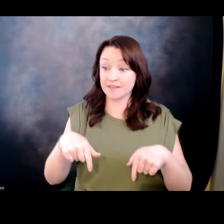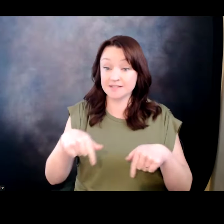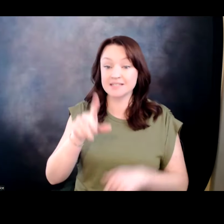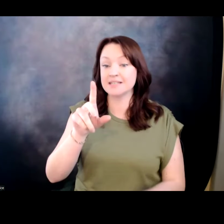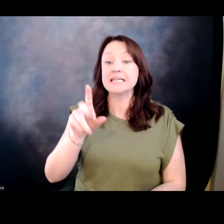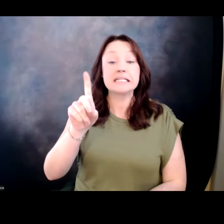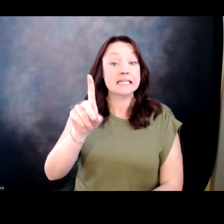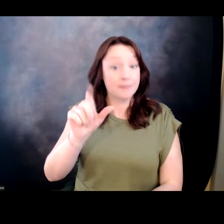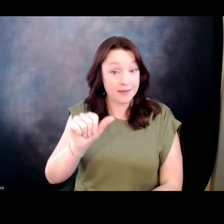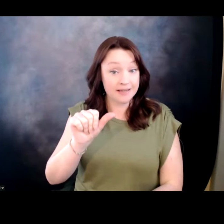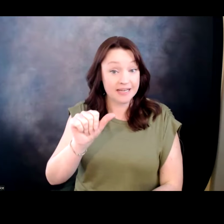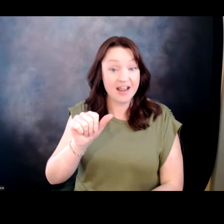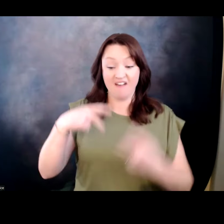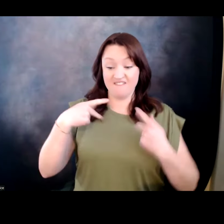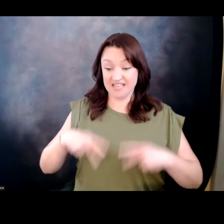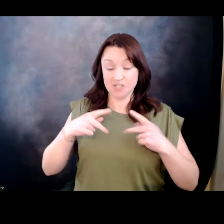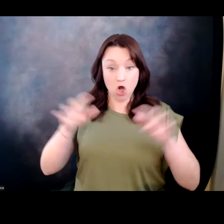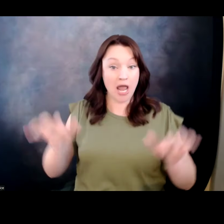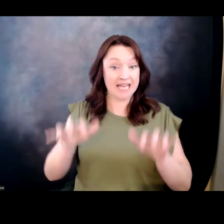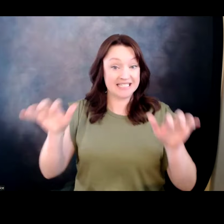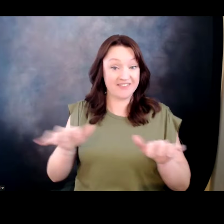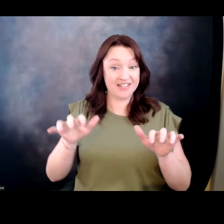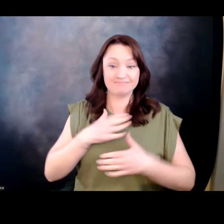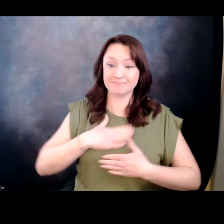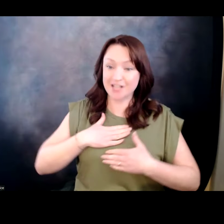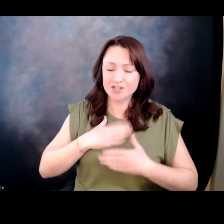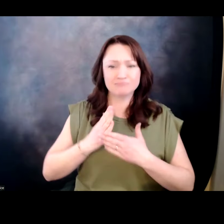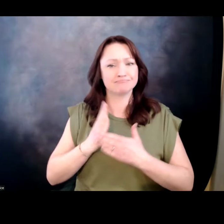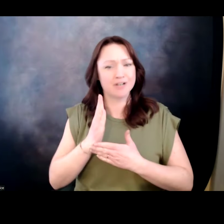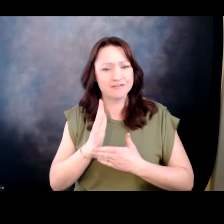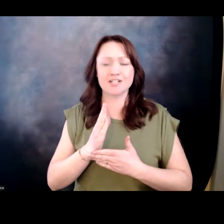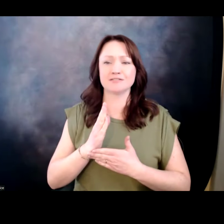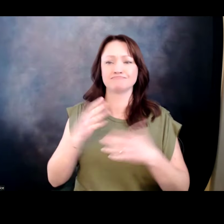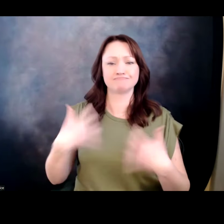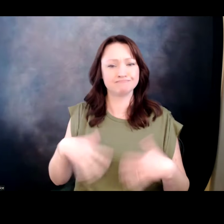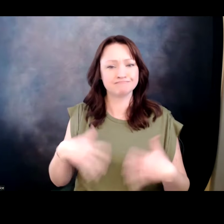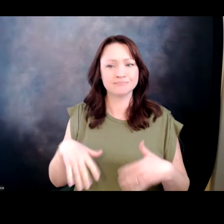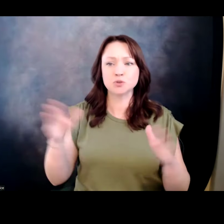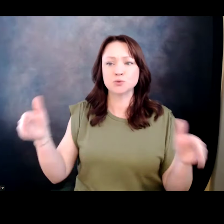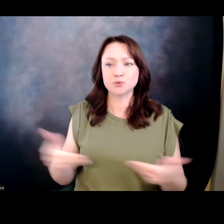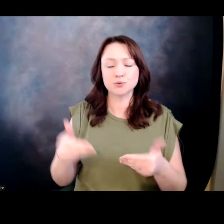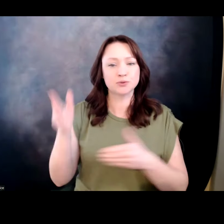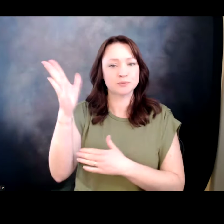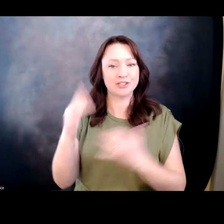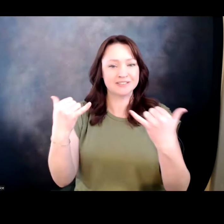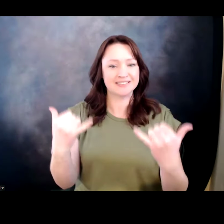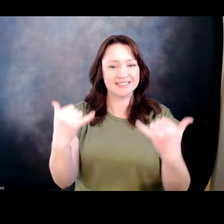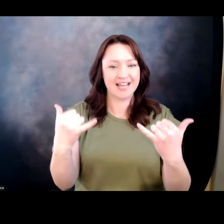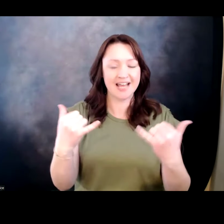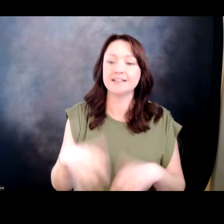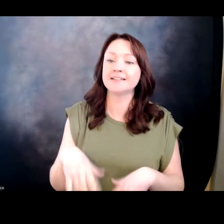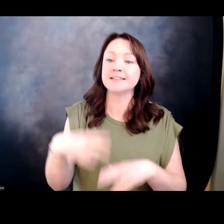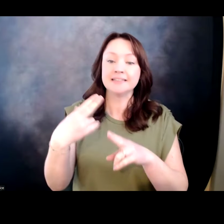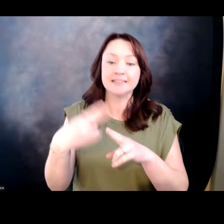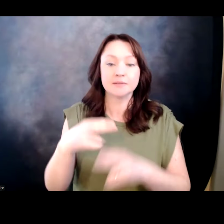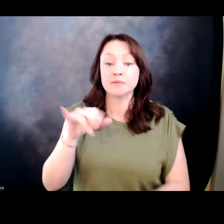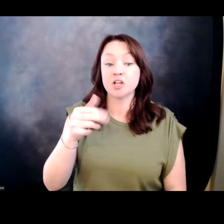physical activity. It's a pleasure and a privilege to introduce our presenters today. Our presenters are John Drummond.